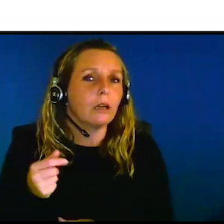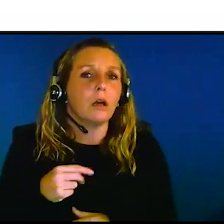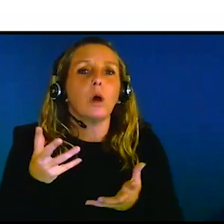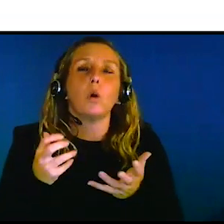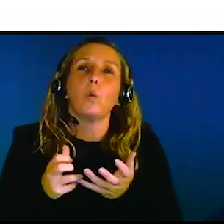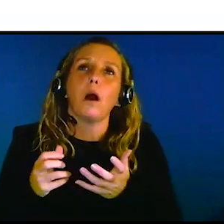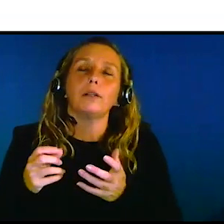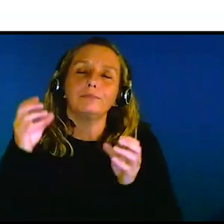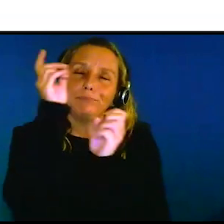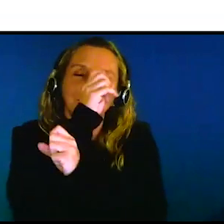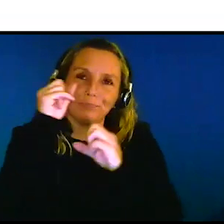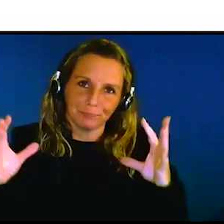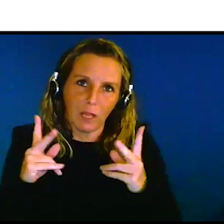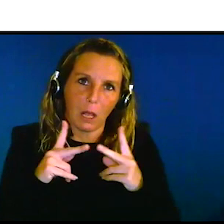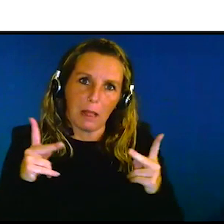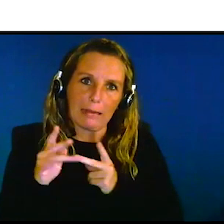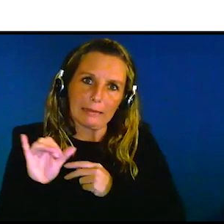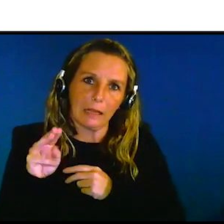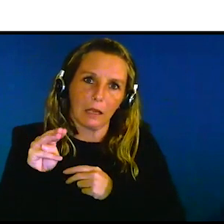as Monica mentioned, every individual,